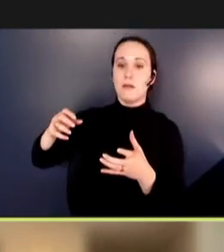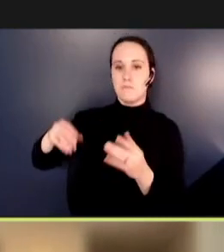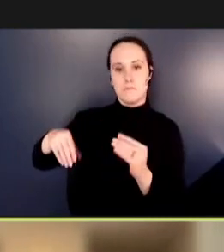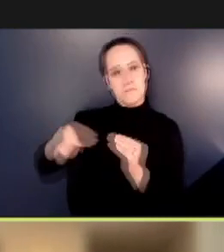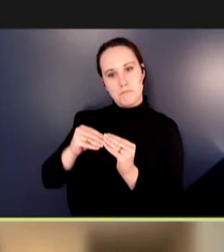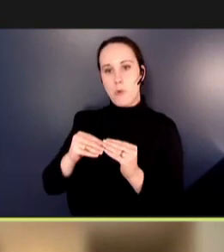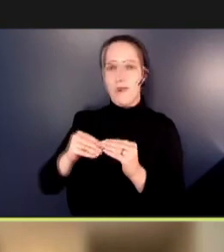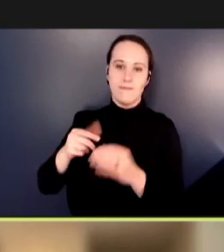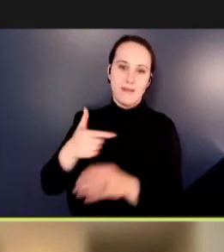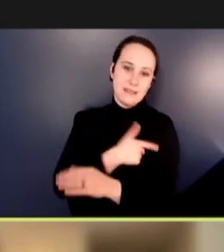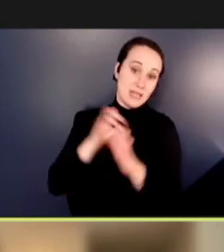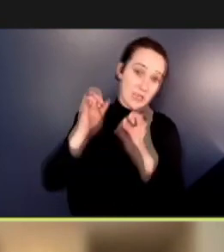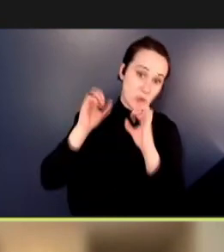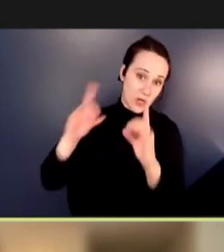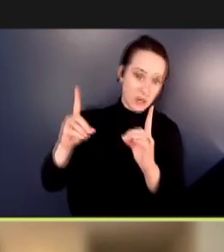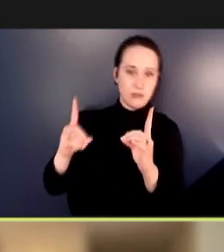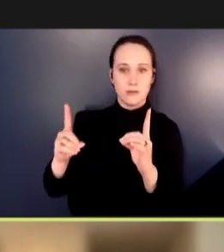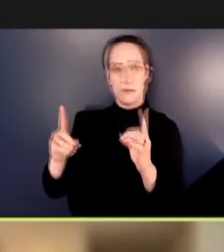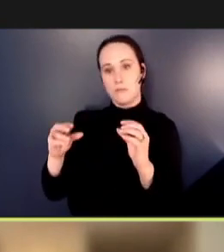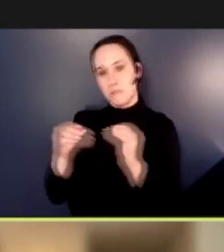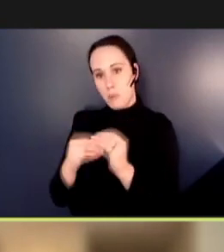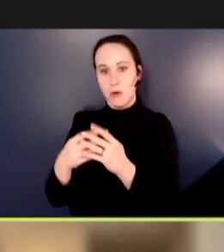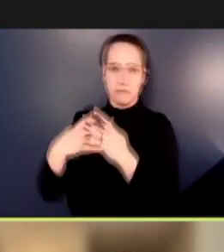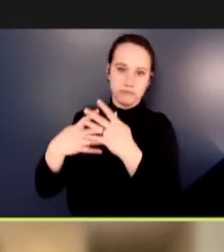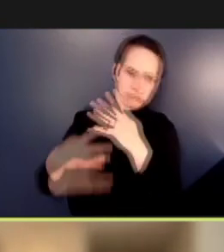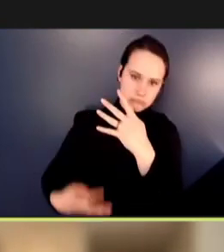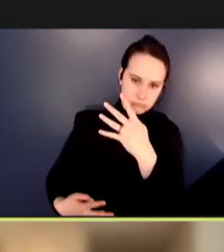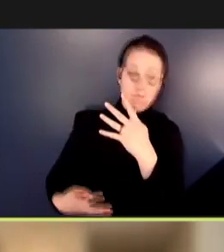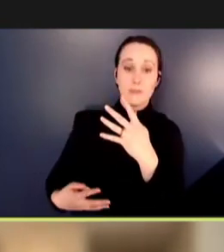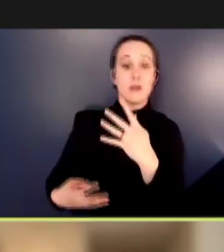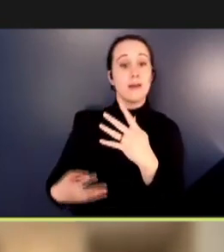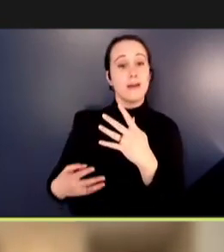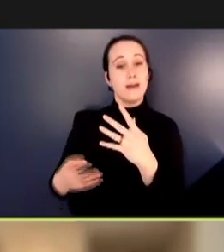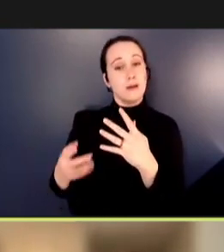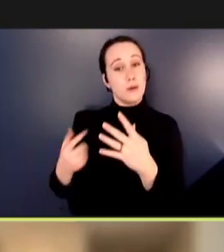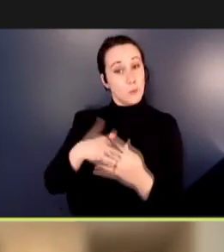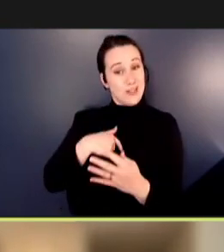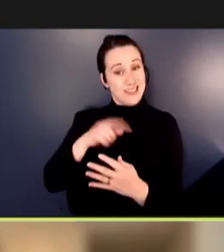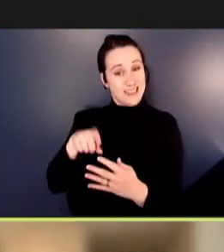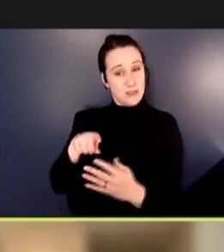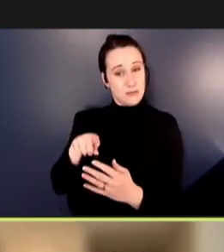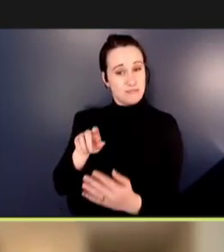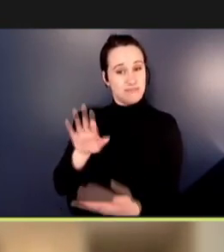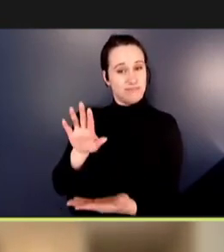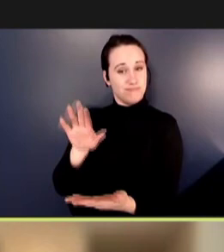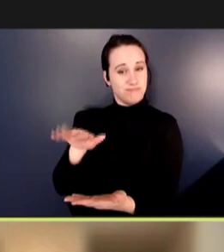Also, we need to address vaccine mis- and dis-information, working in partnership with